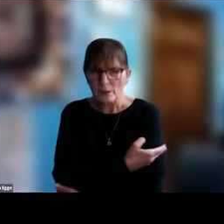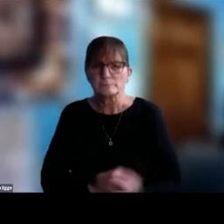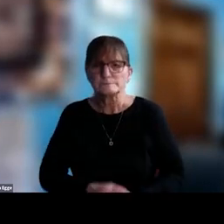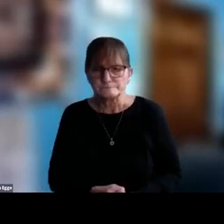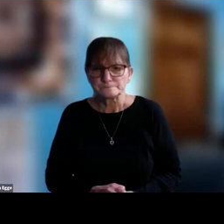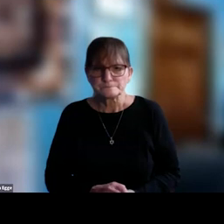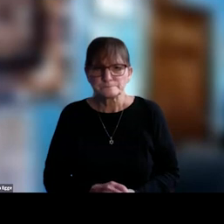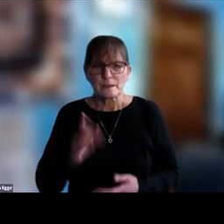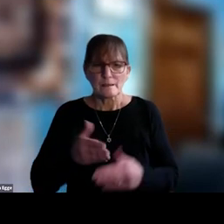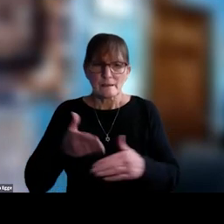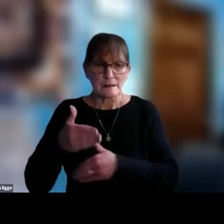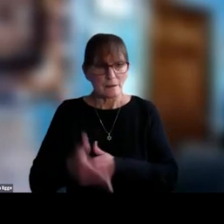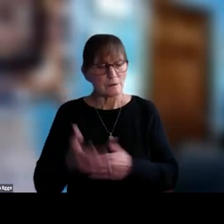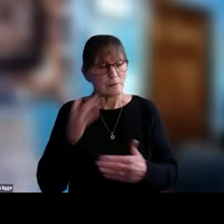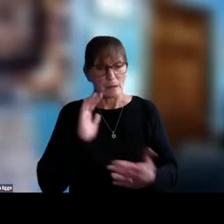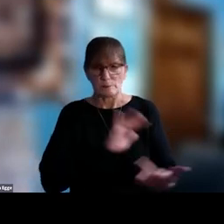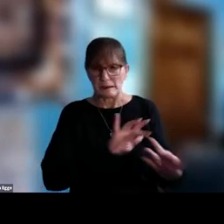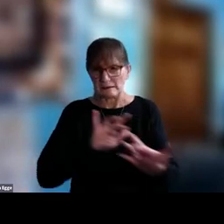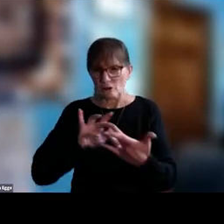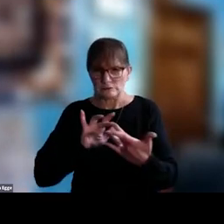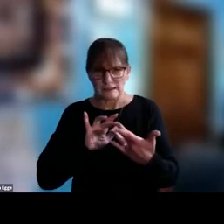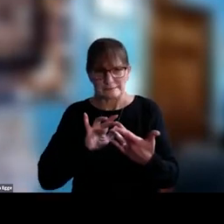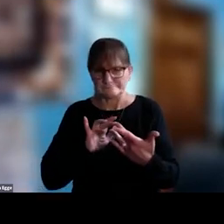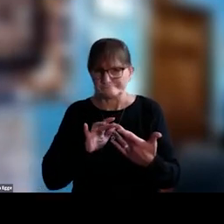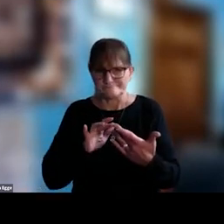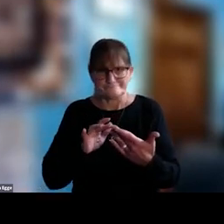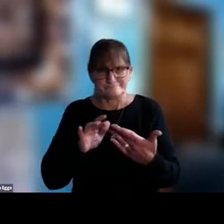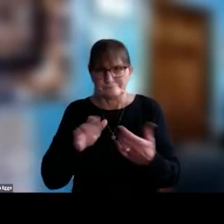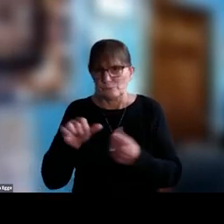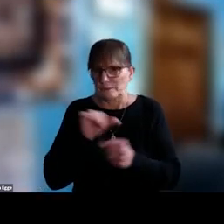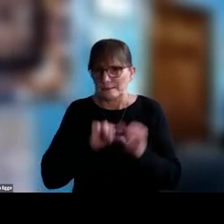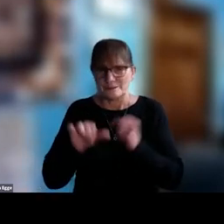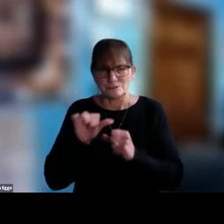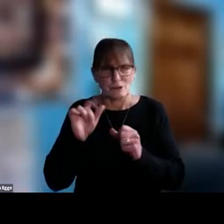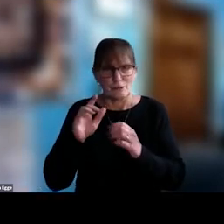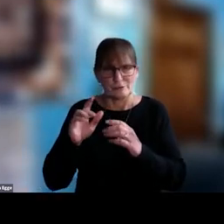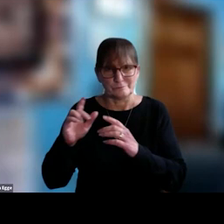And after that we've been in touch, in touch with each other ever since.